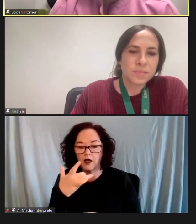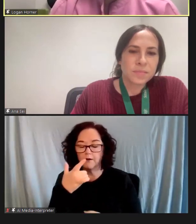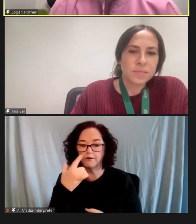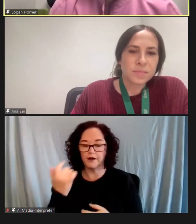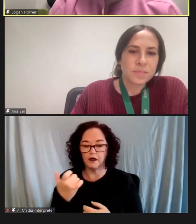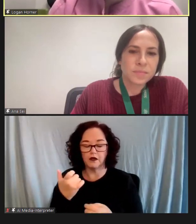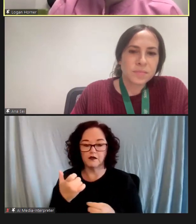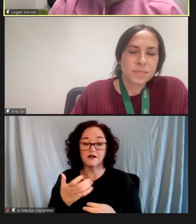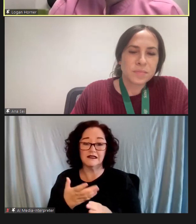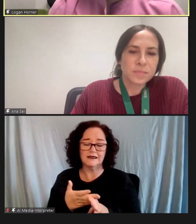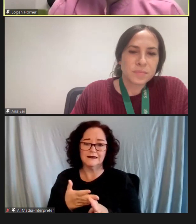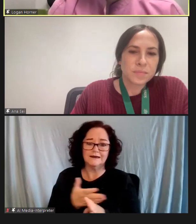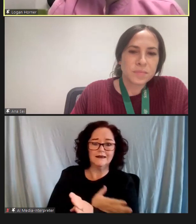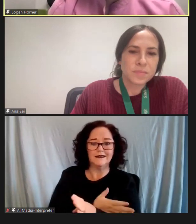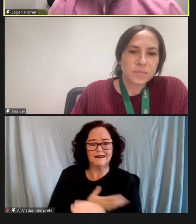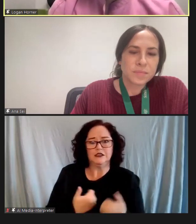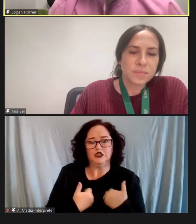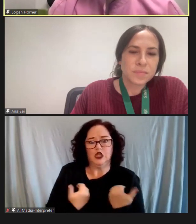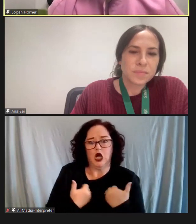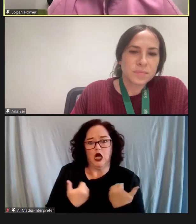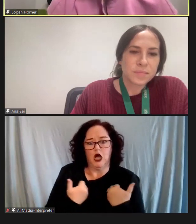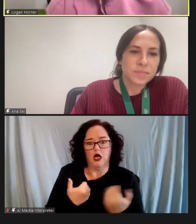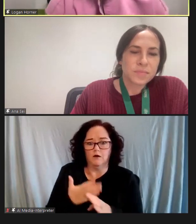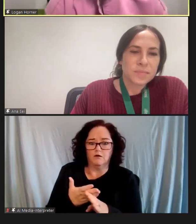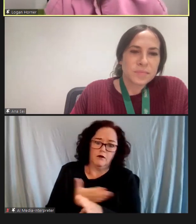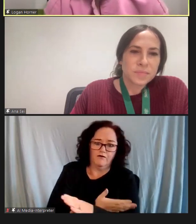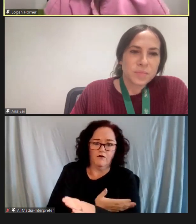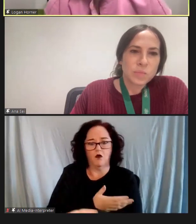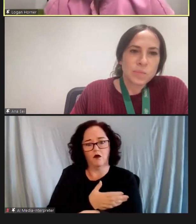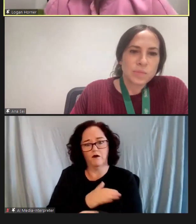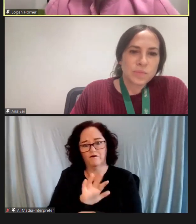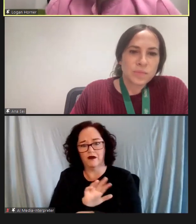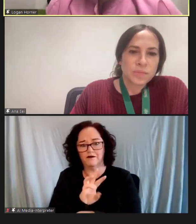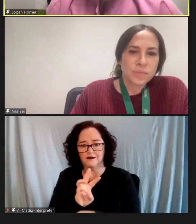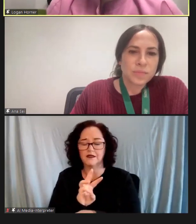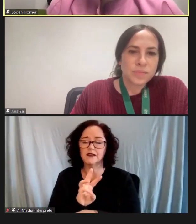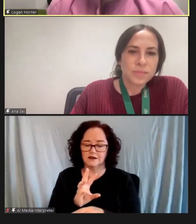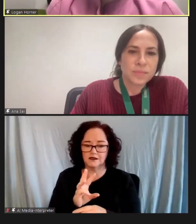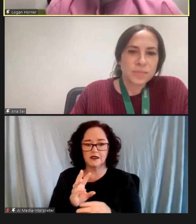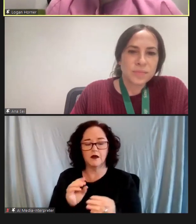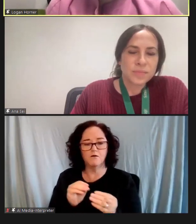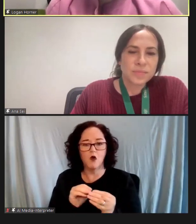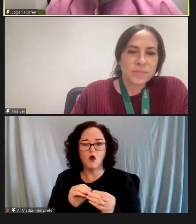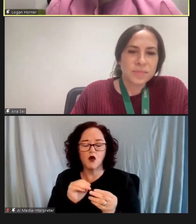they're younger so I think the more